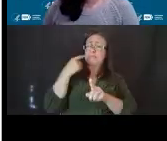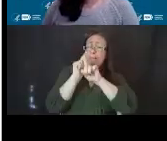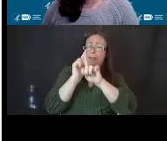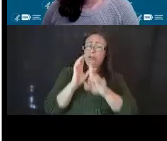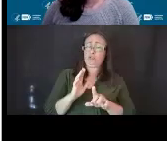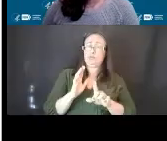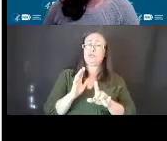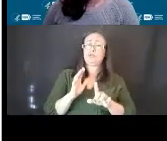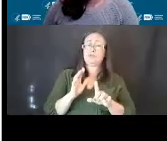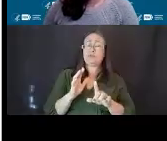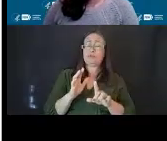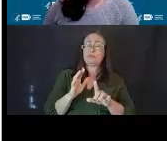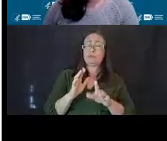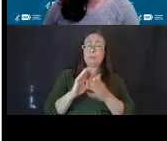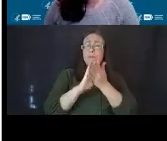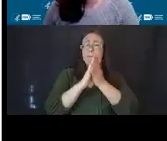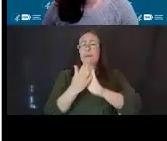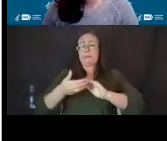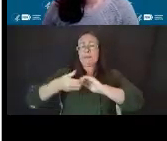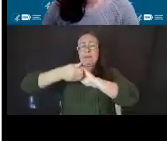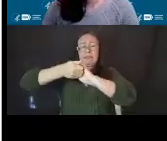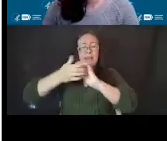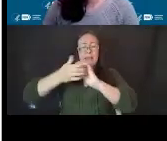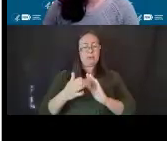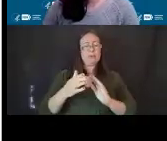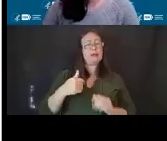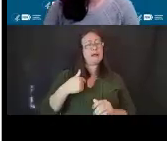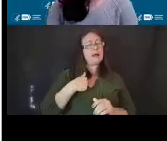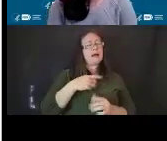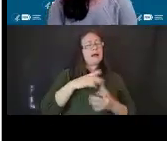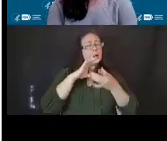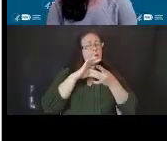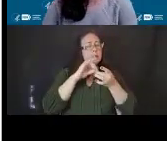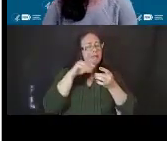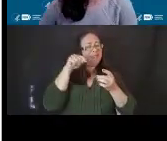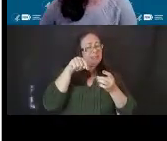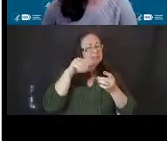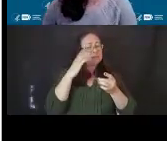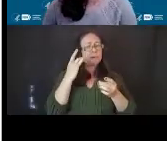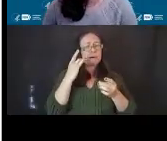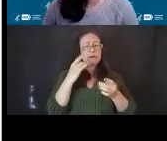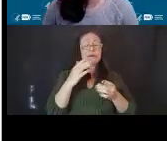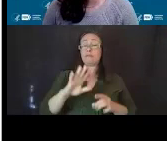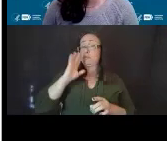it's likely that you're going to come across similar individuals throughout your career.